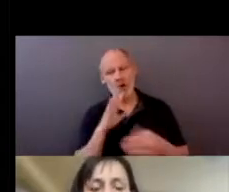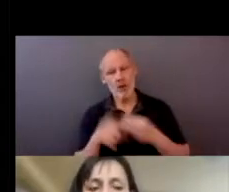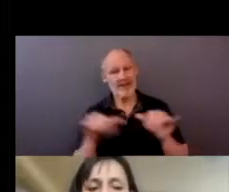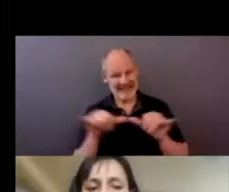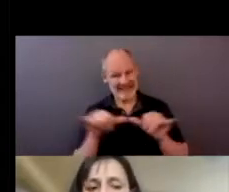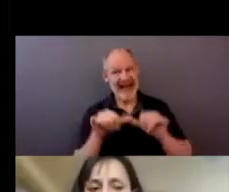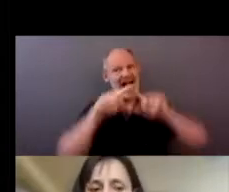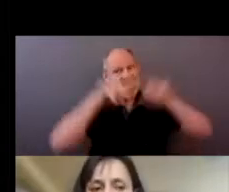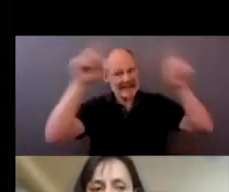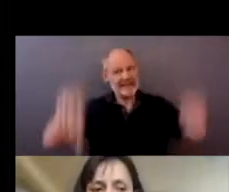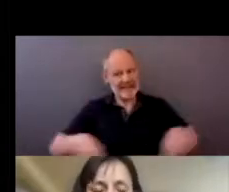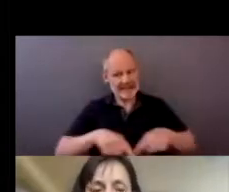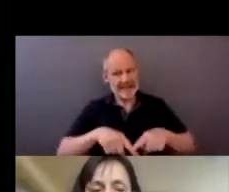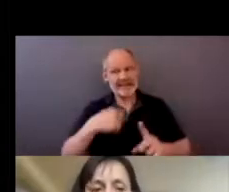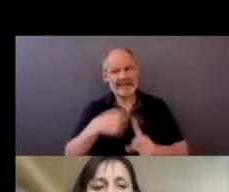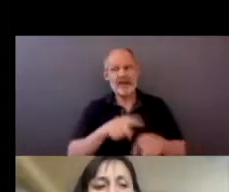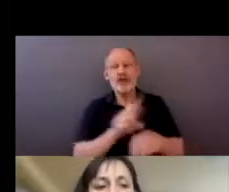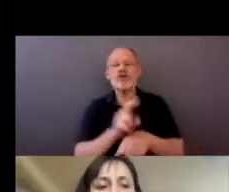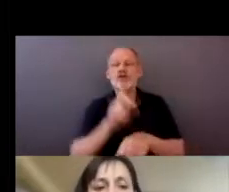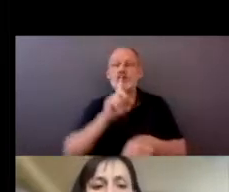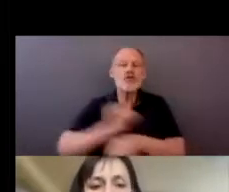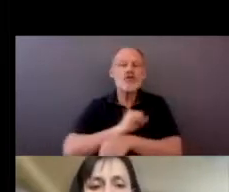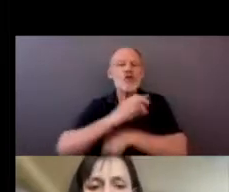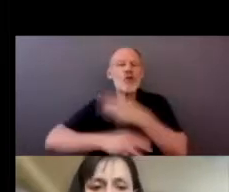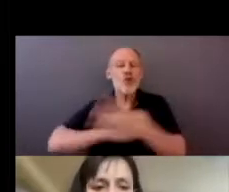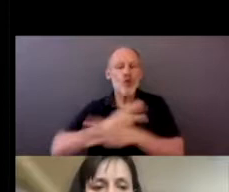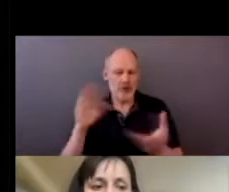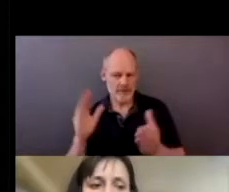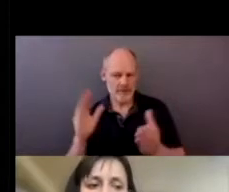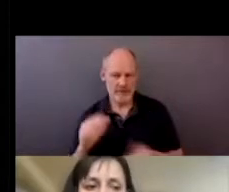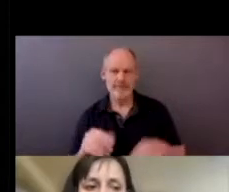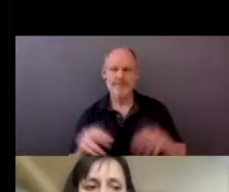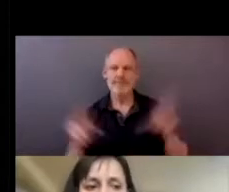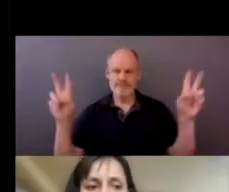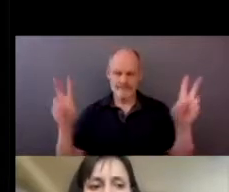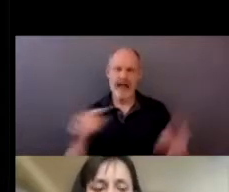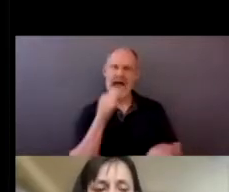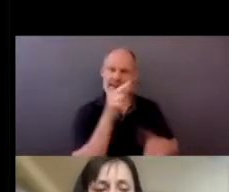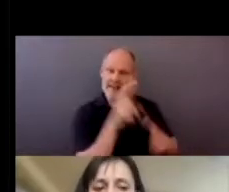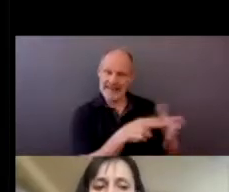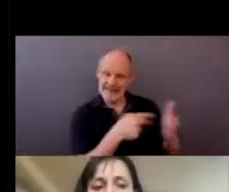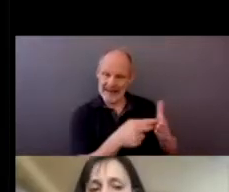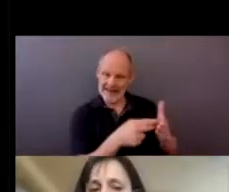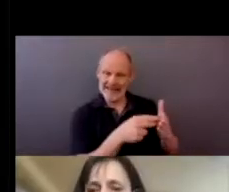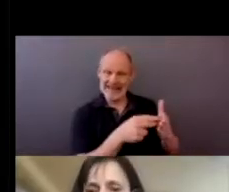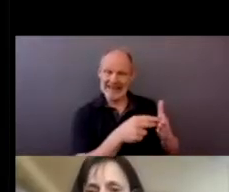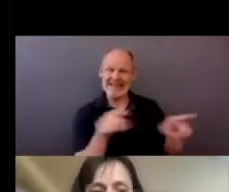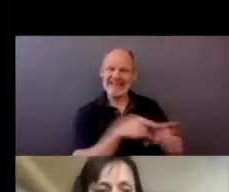real word comparisons such as this painting is the size of a door instead of listing dimensions